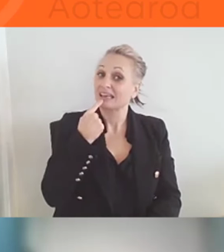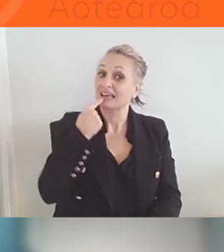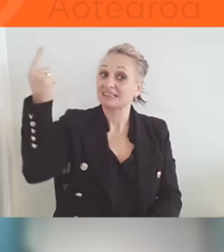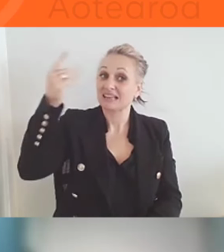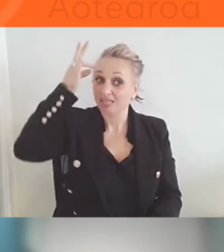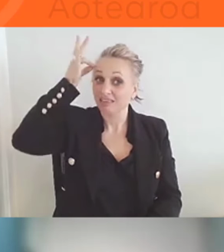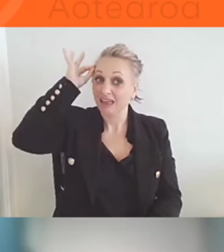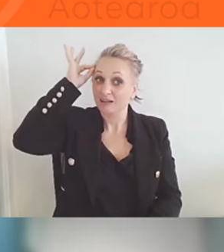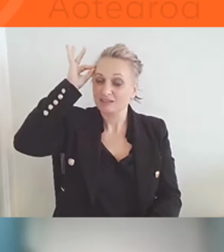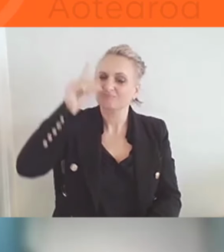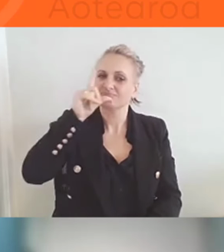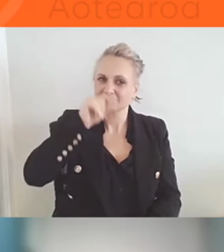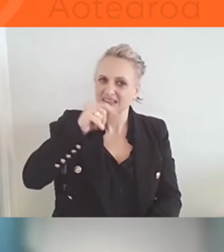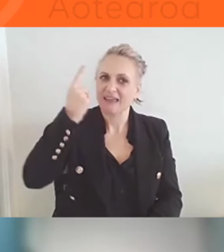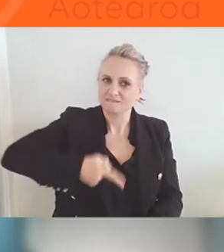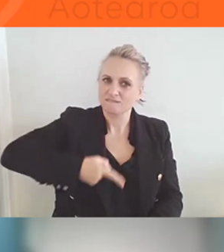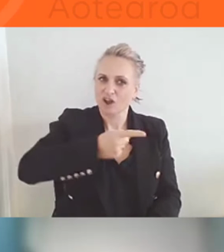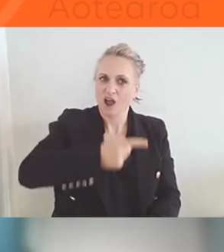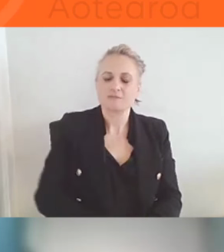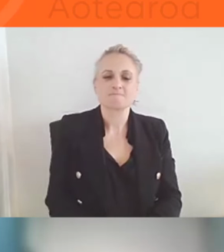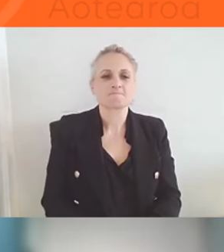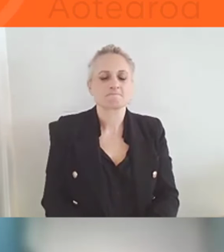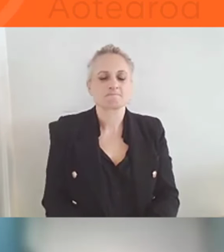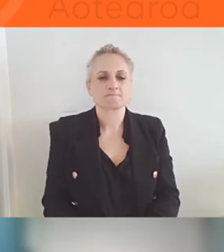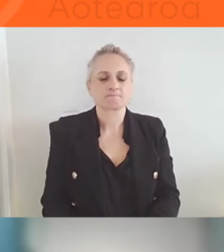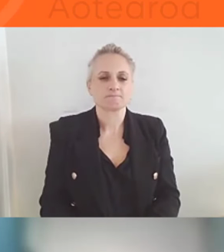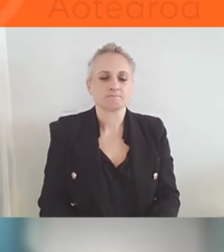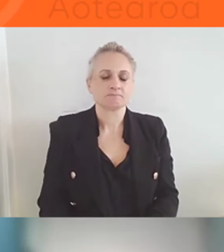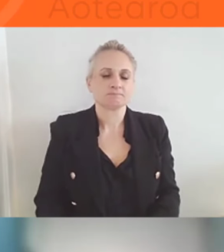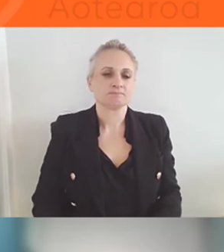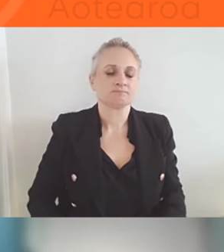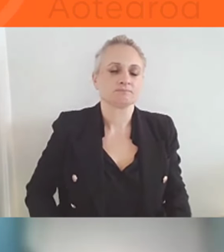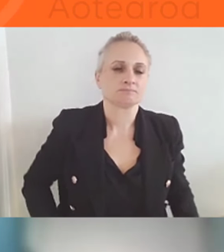I want to collate some of the questions rather than asking a specific one